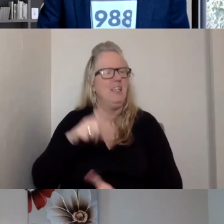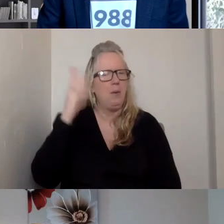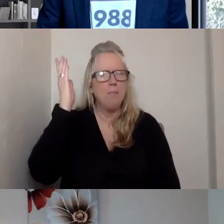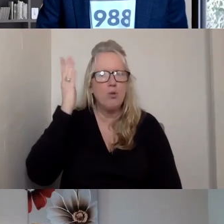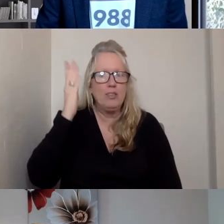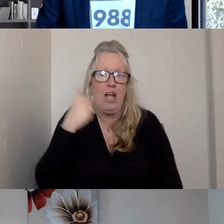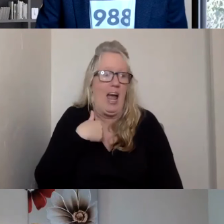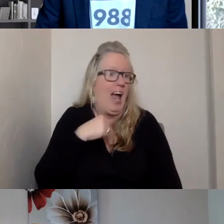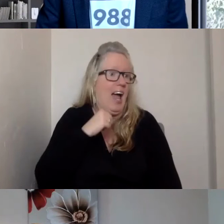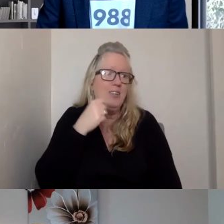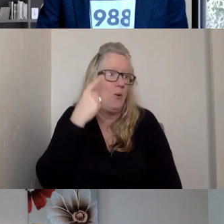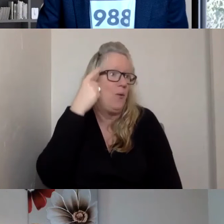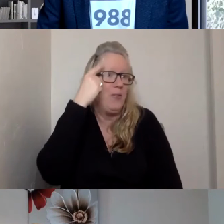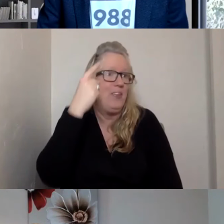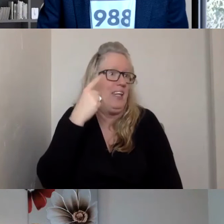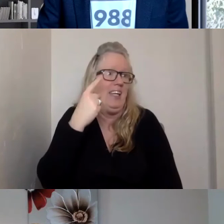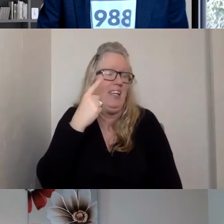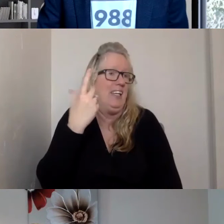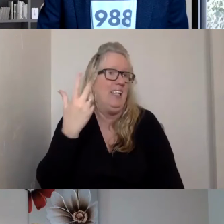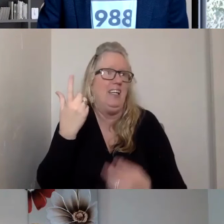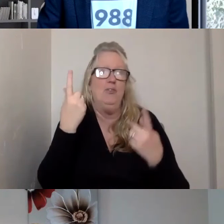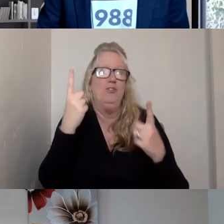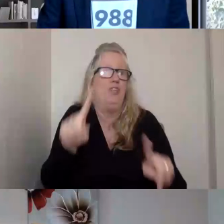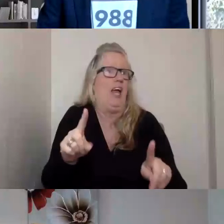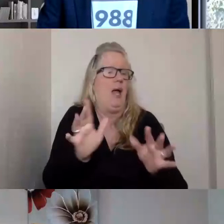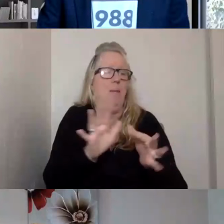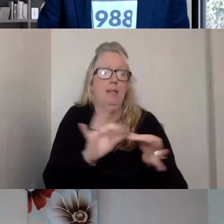I DON'T THINK IT WAS MY OWN. I THINK IT WAS A COMMENT. YES,